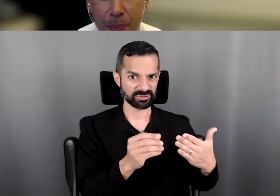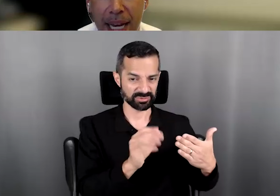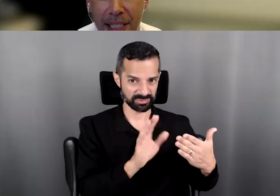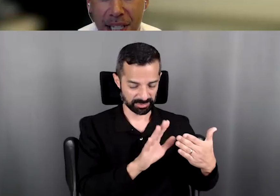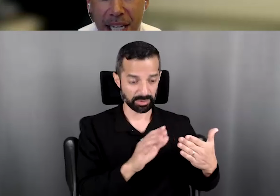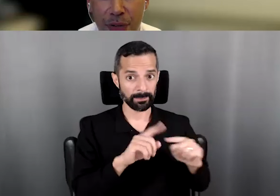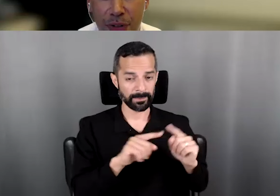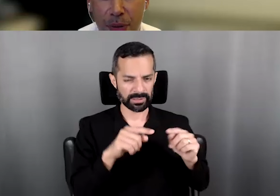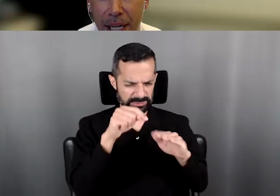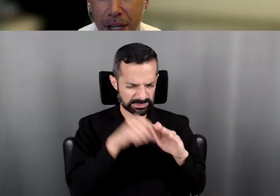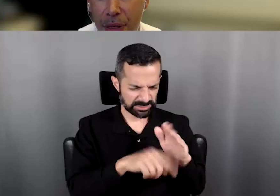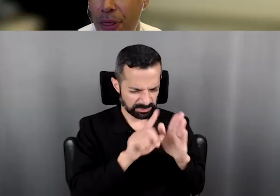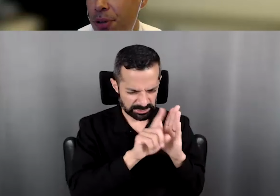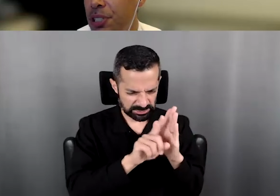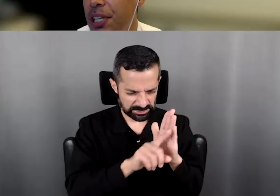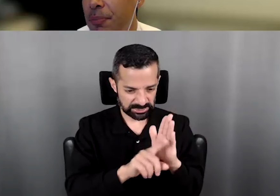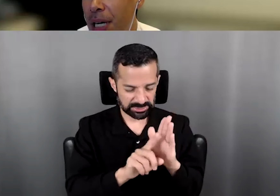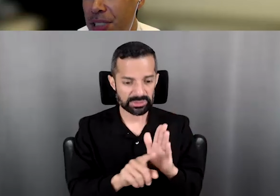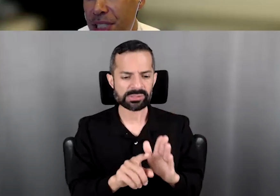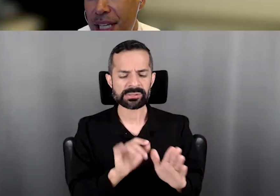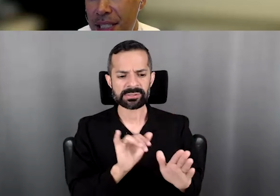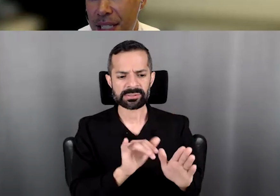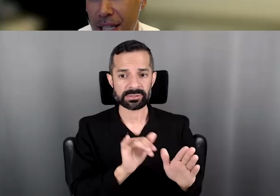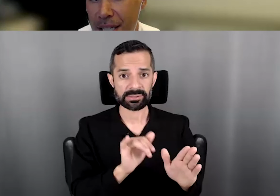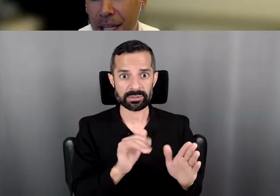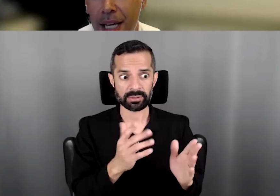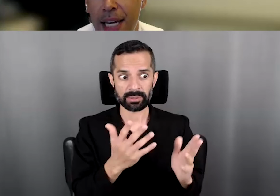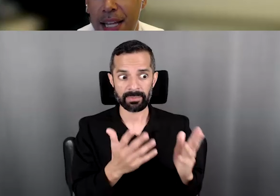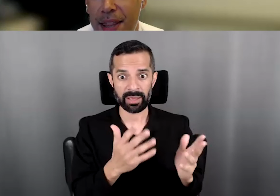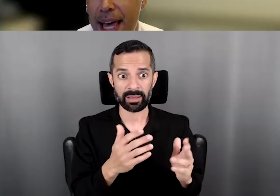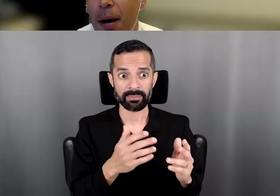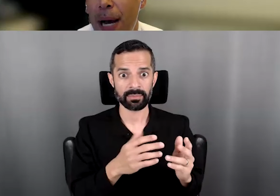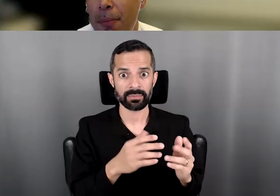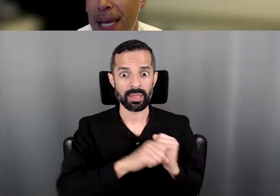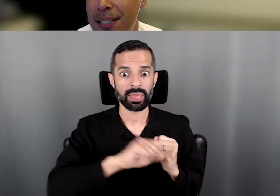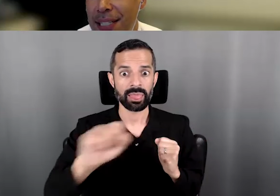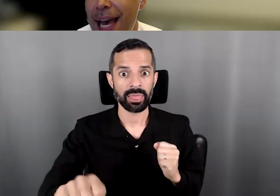this might take from here 13 months to get done, and that might make